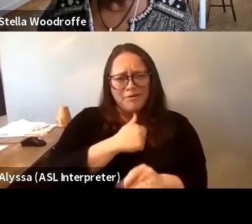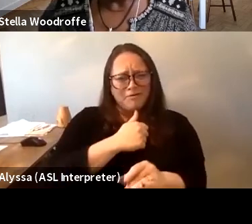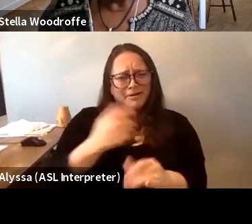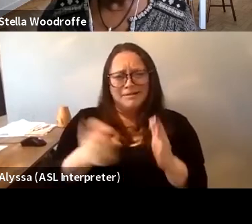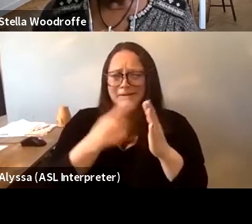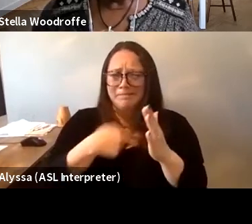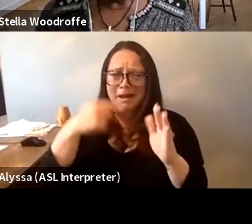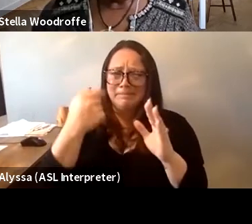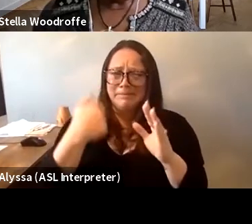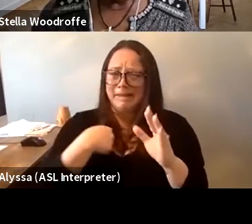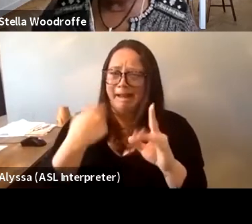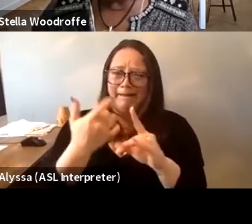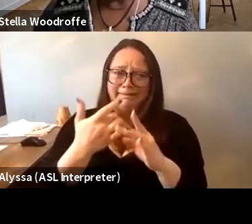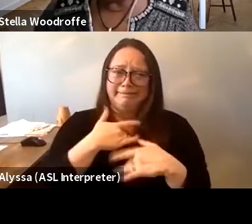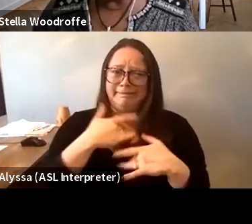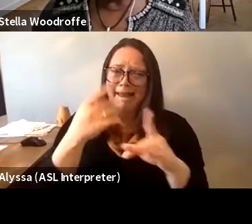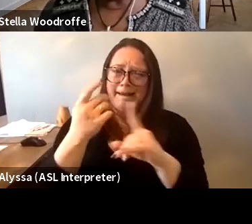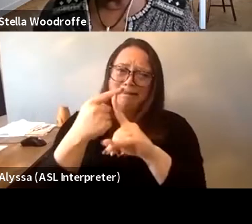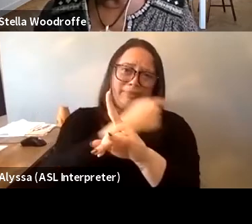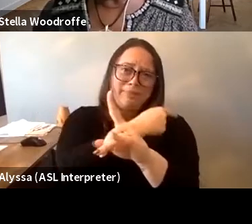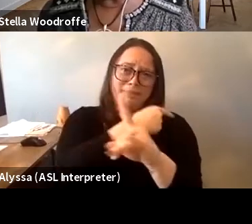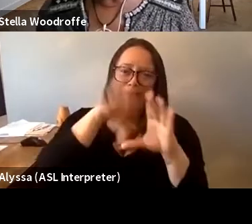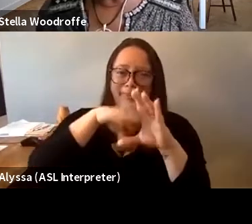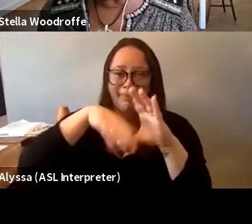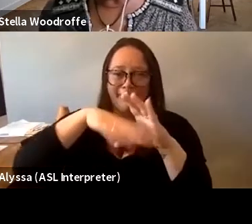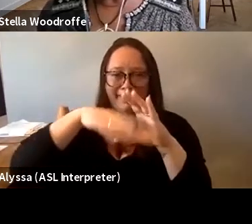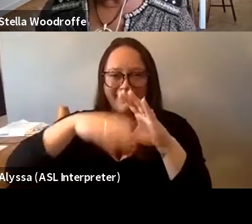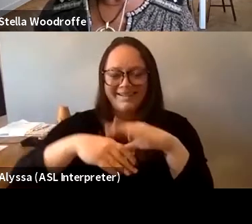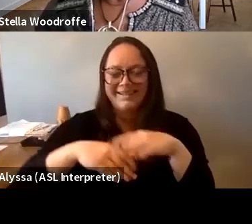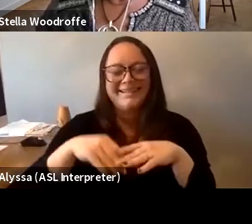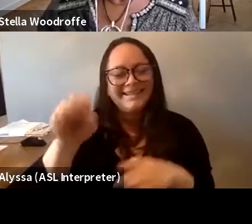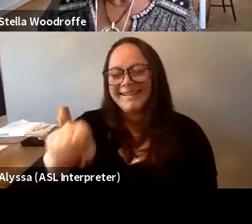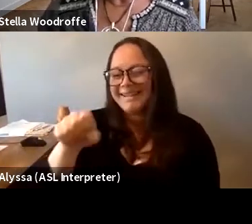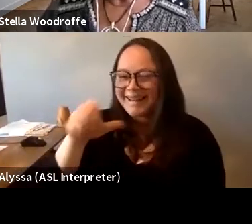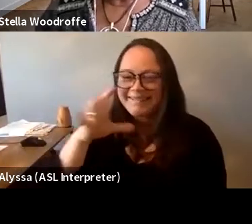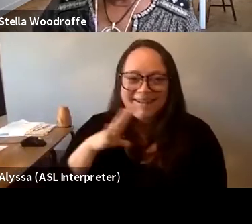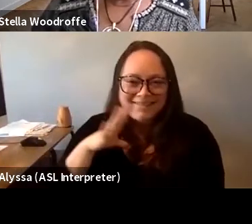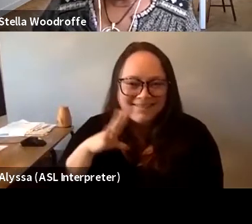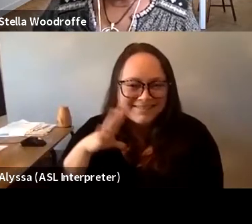Yes, Yes, you did. You did fine Stella. It's okay, we all went through